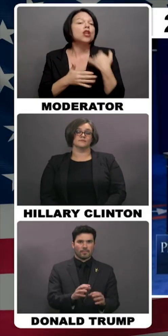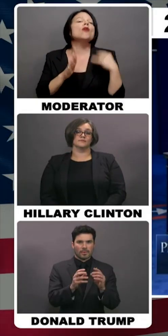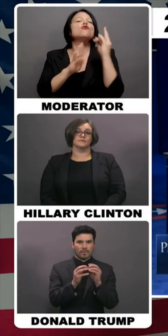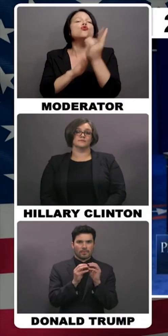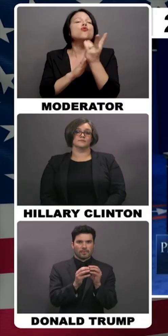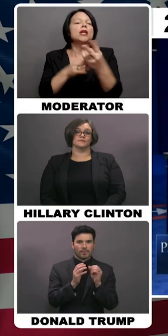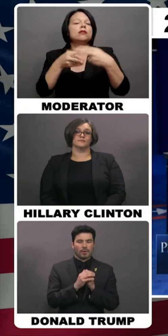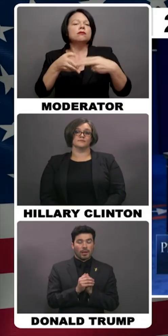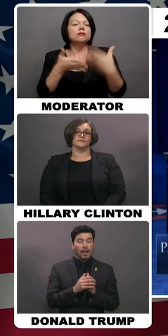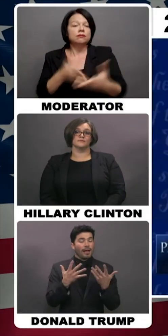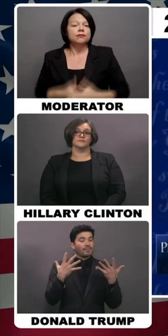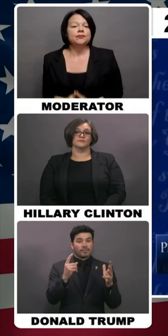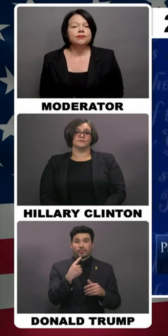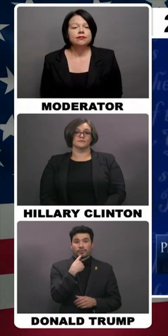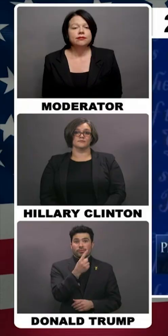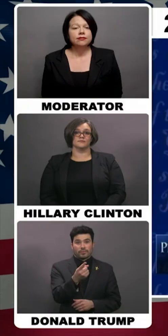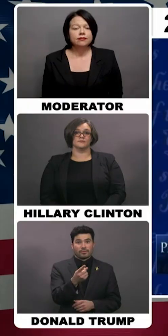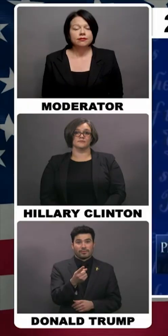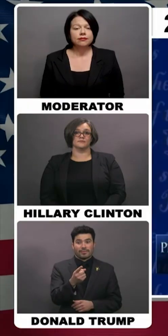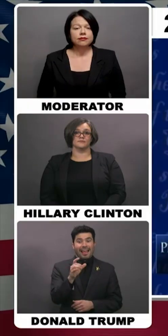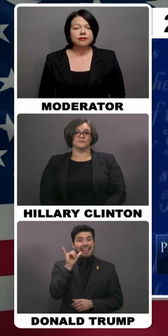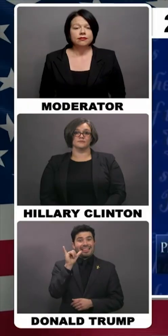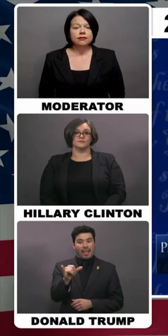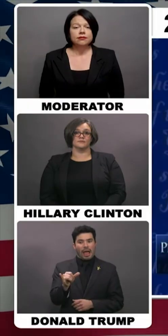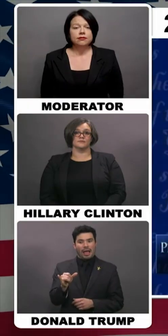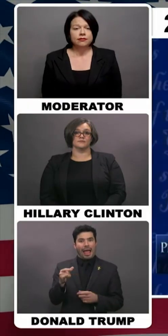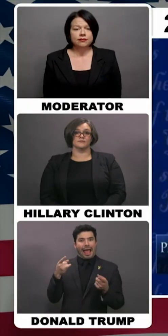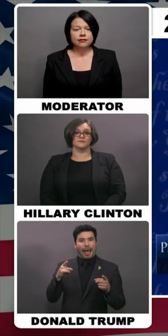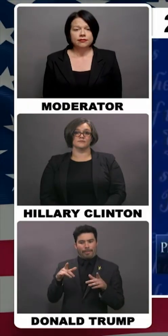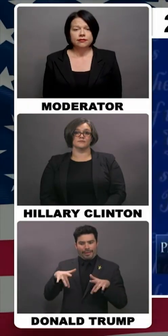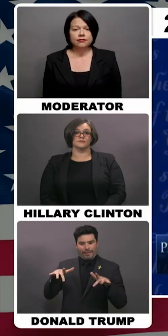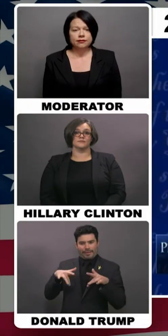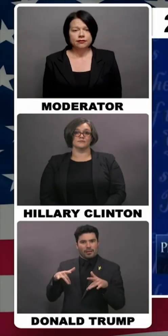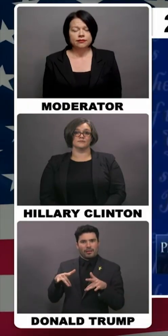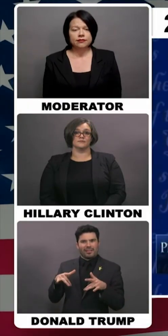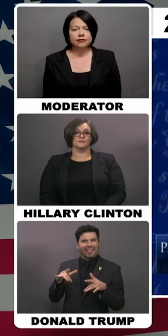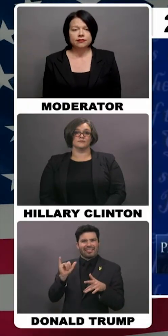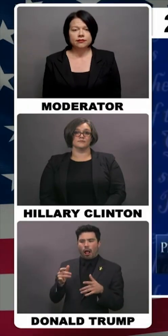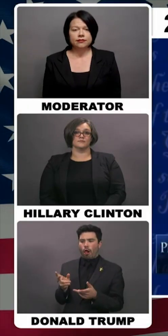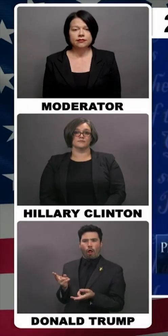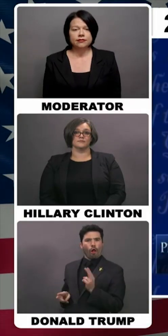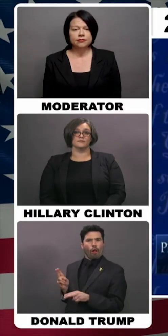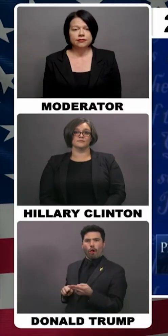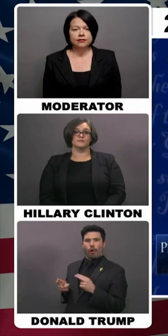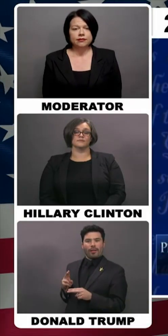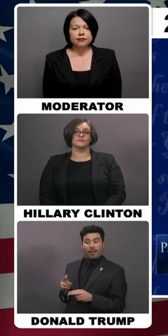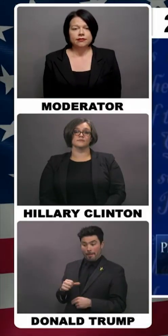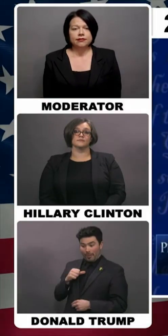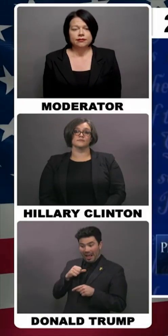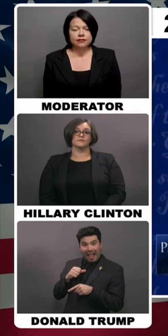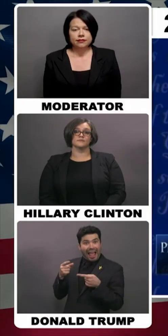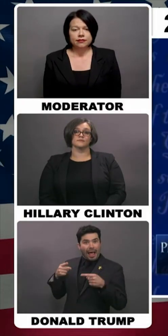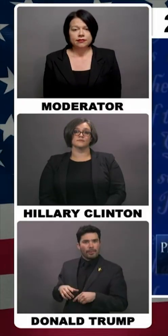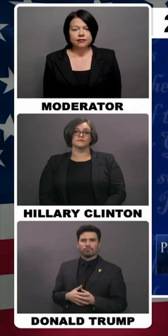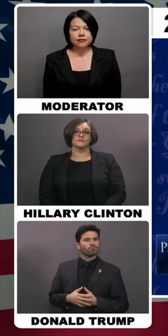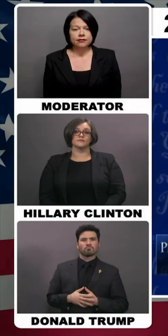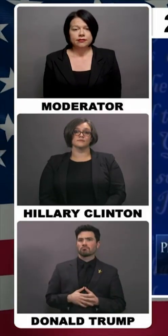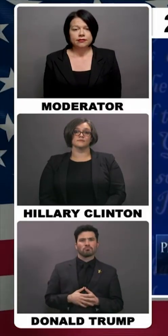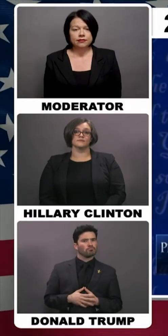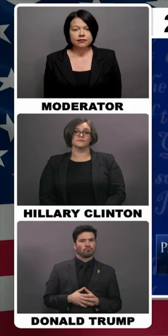I told you that was locker room talk. Uh, I'm not proud of it. I am a person who has great respect for people,